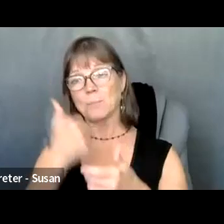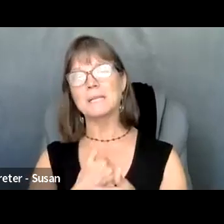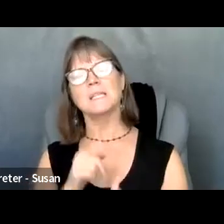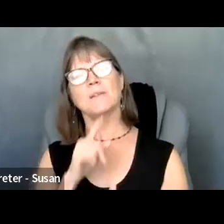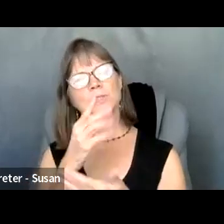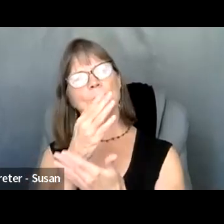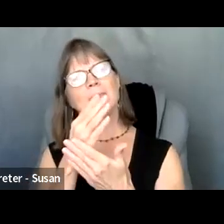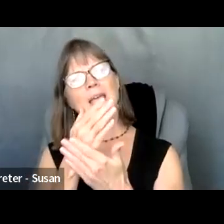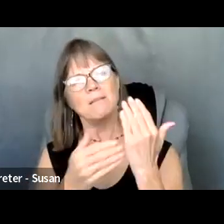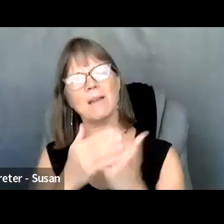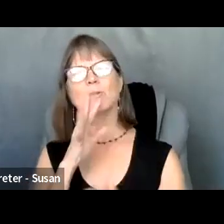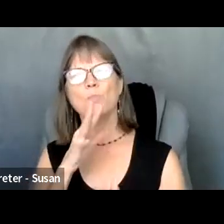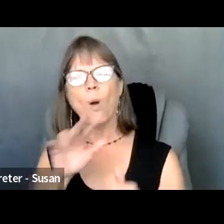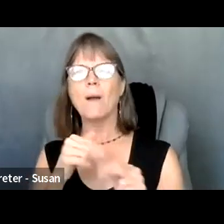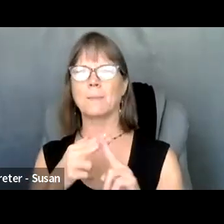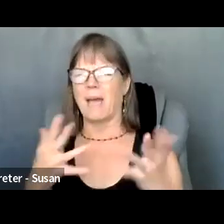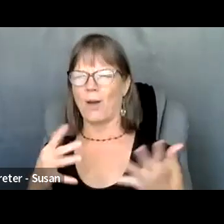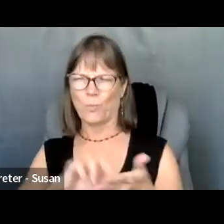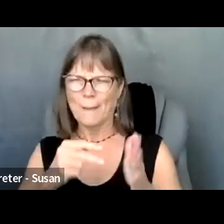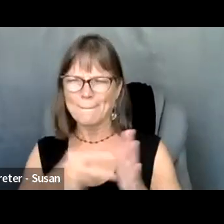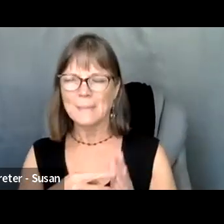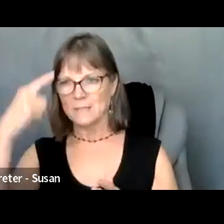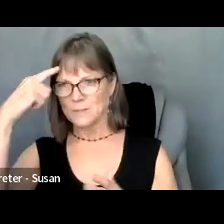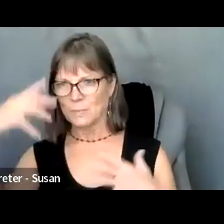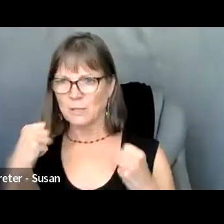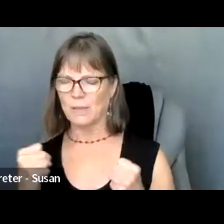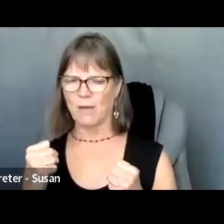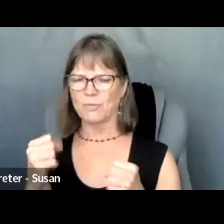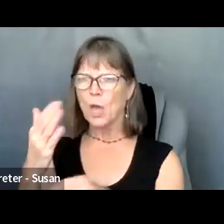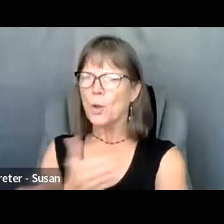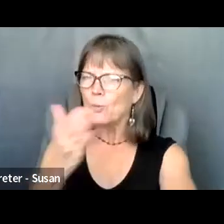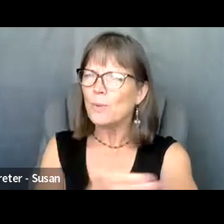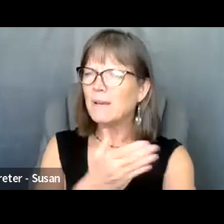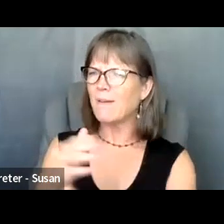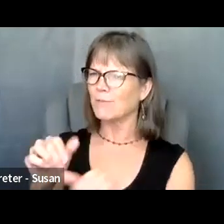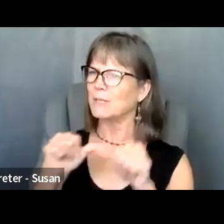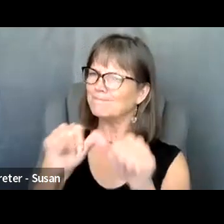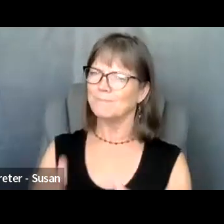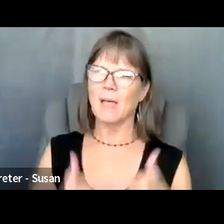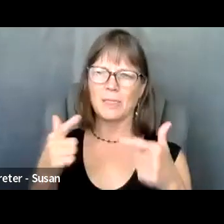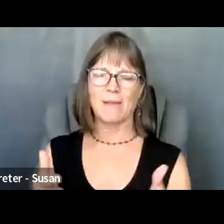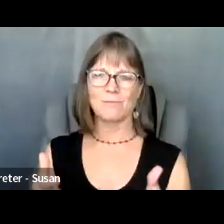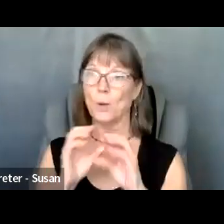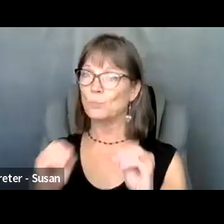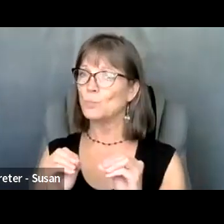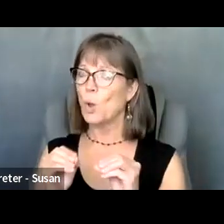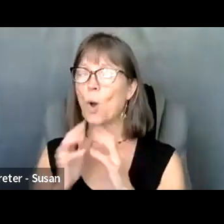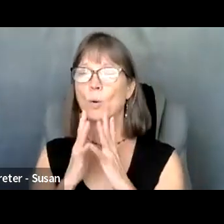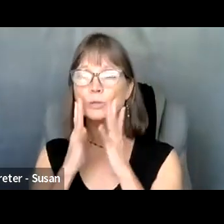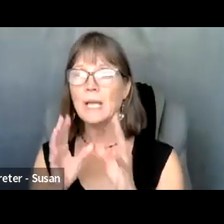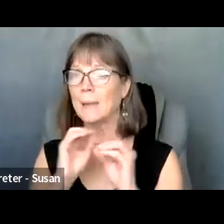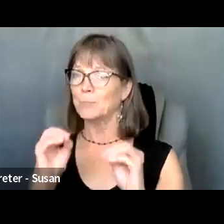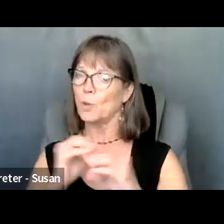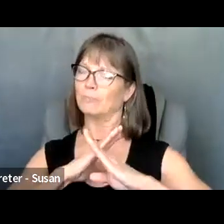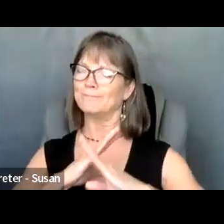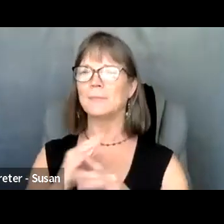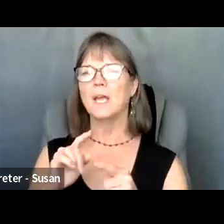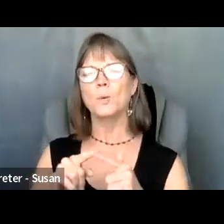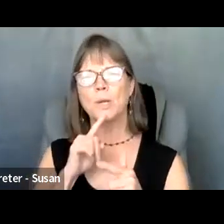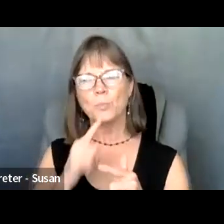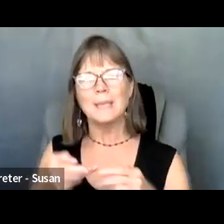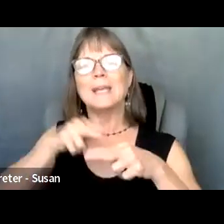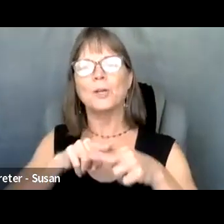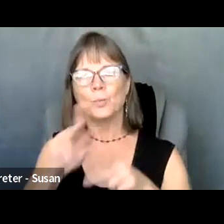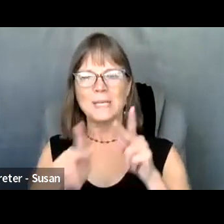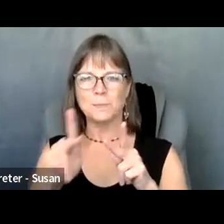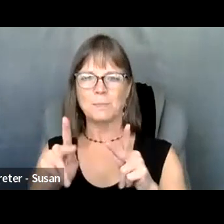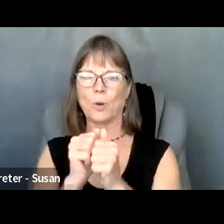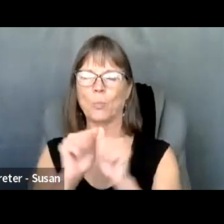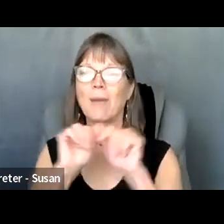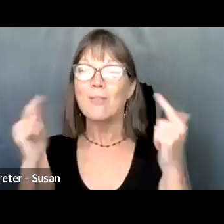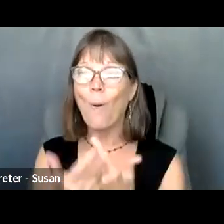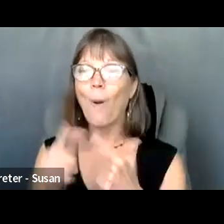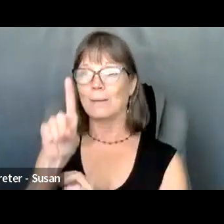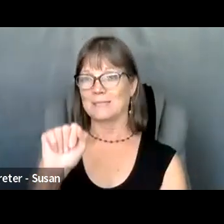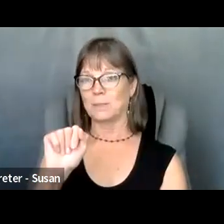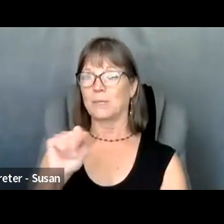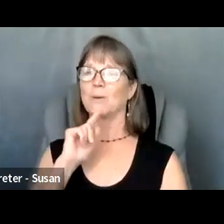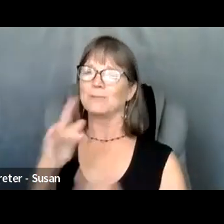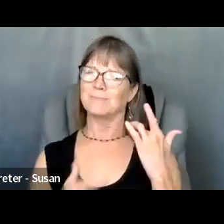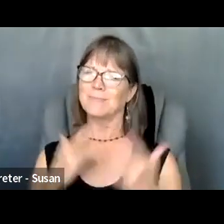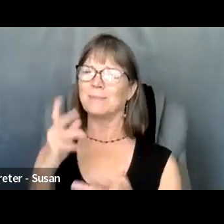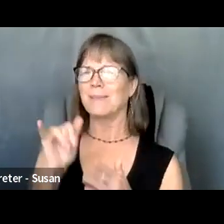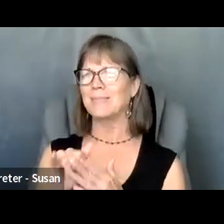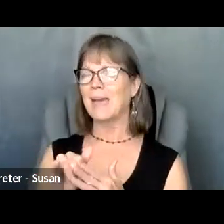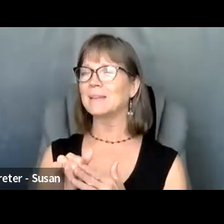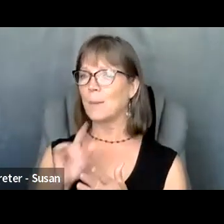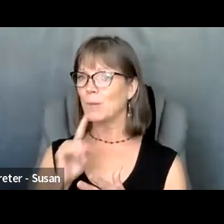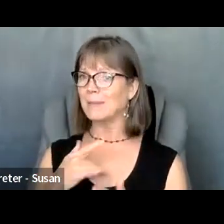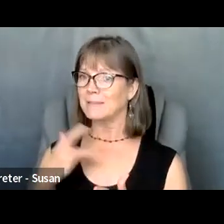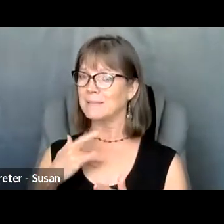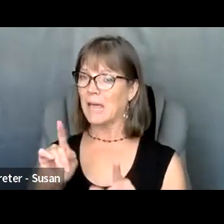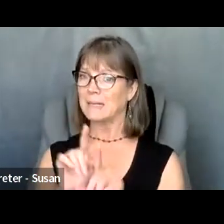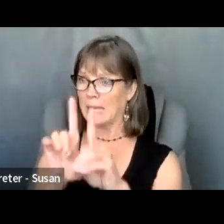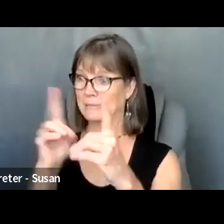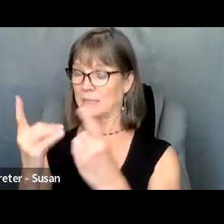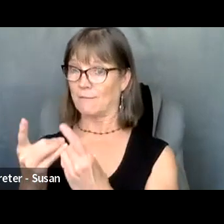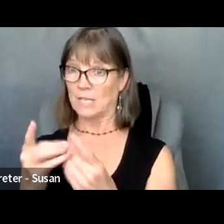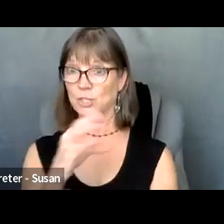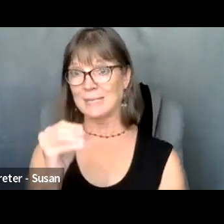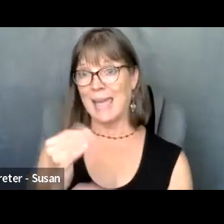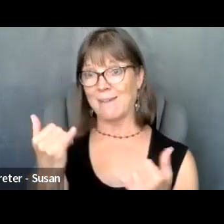Kelly Crosbie (she/her): talking about mental health. We talk about recovery as a lifelong process without stigma, without shame, and that we embrace a really inclusive world, with people of all abilities, but really excited about that. I'm excited about that, and i'm excited about this Webinar series.